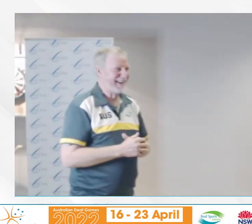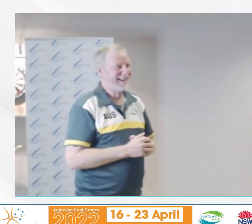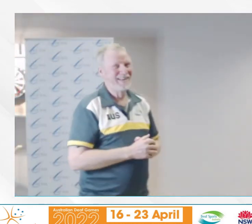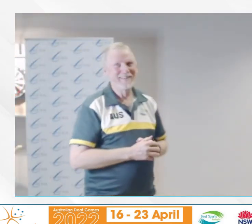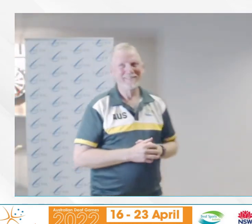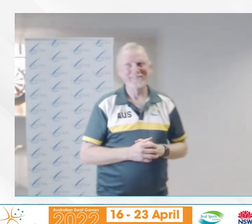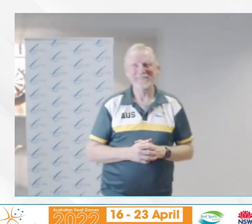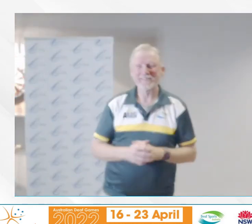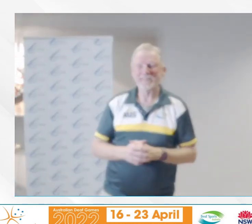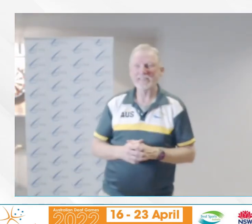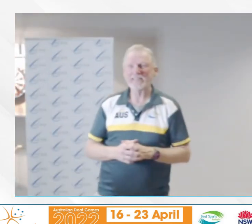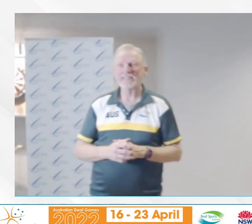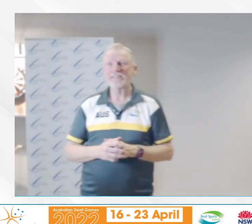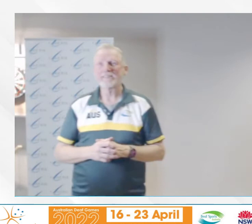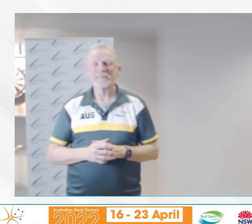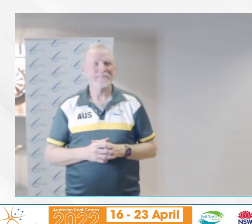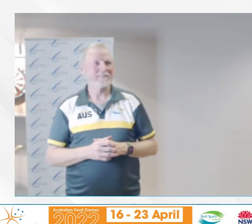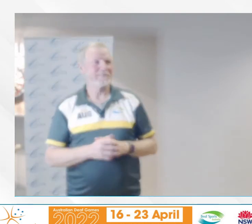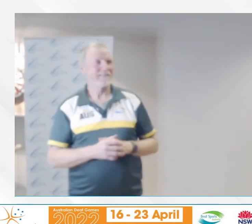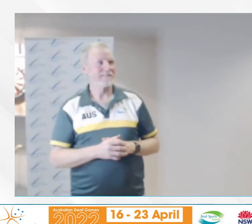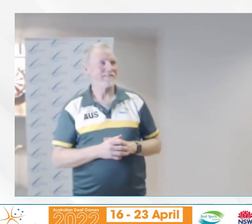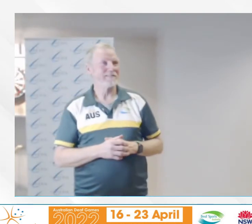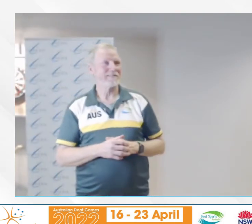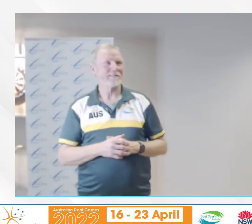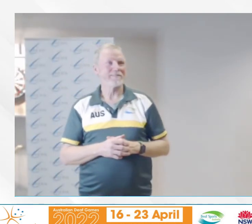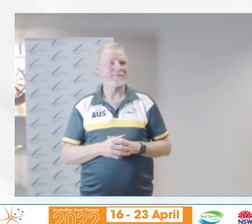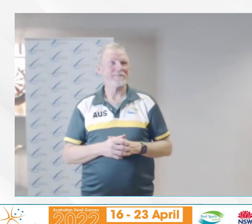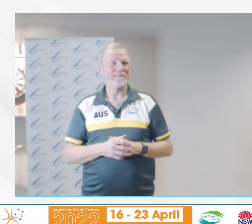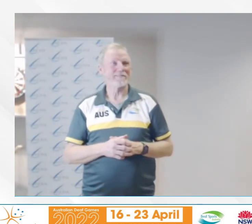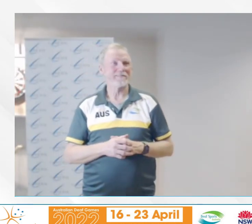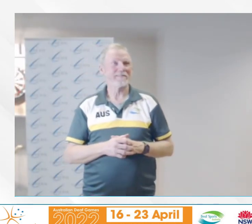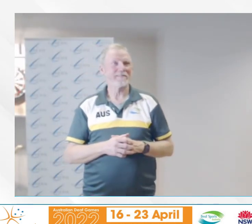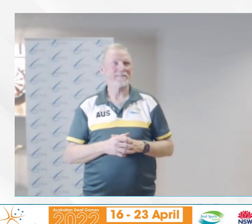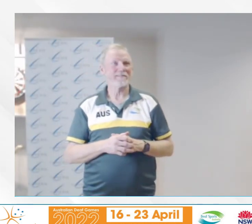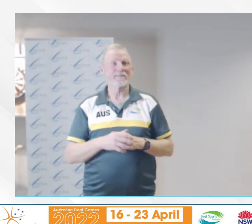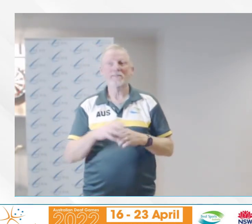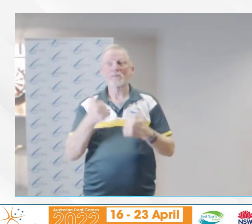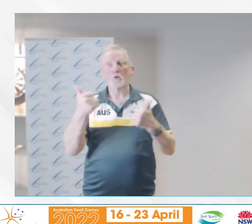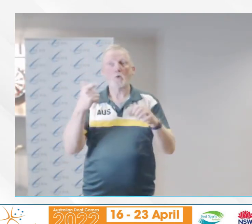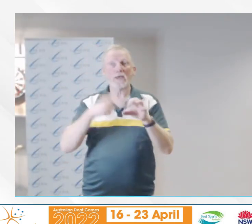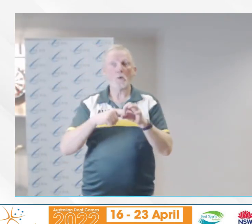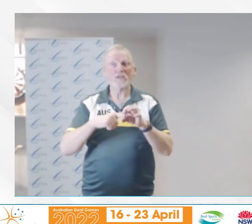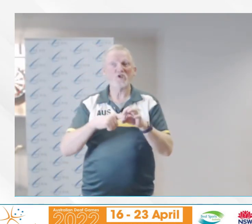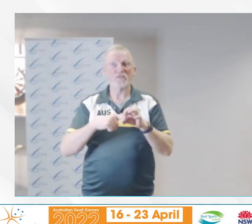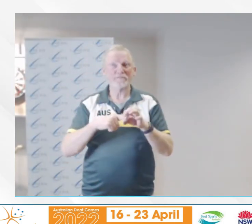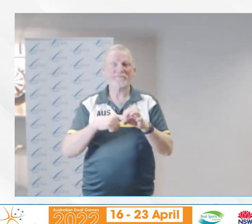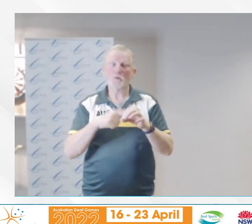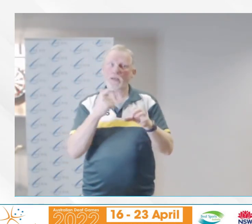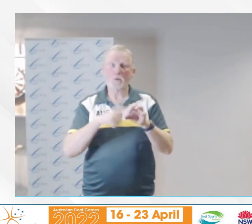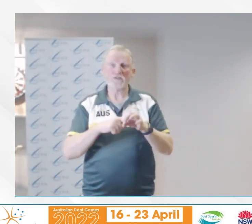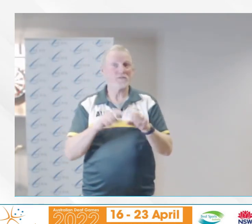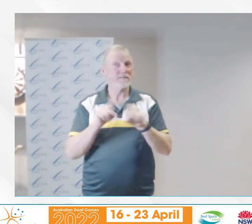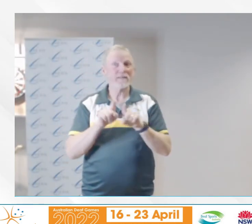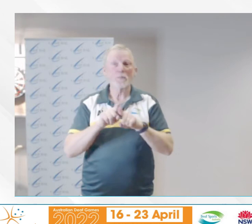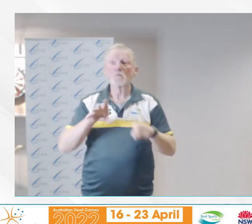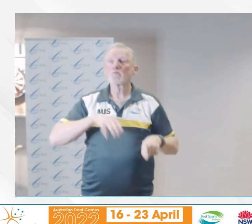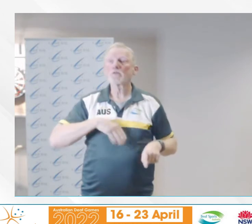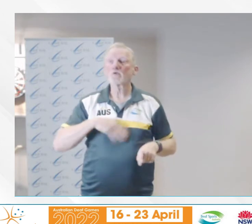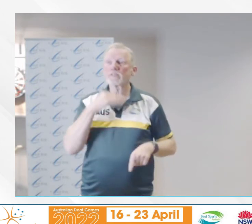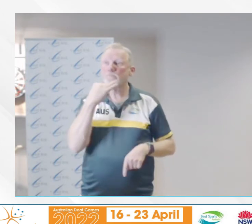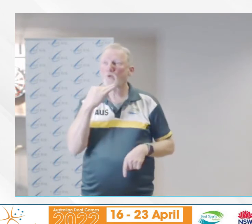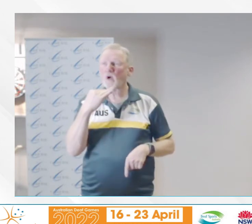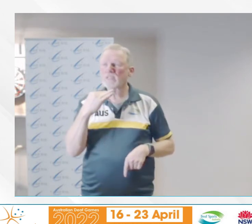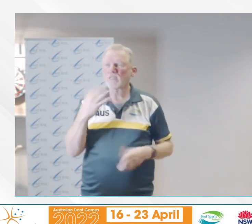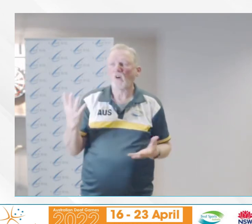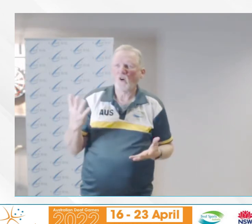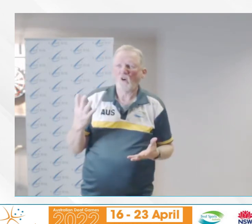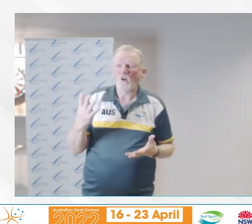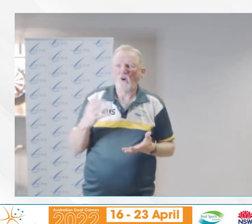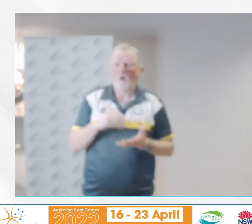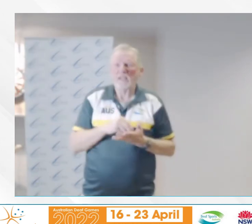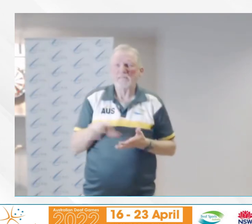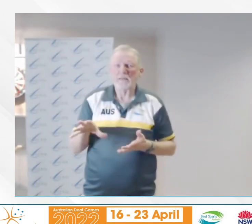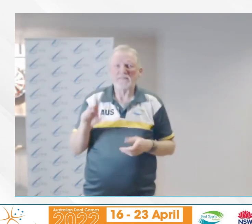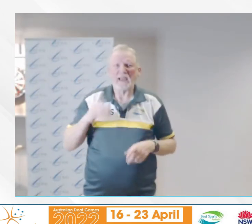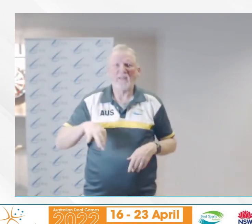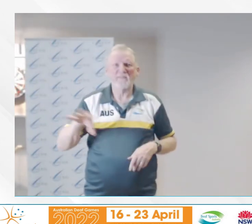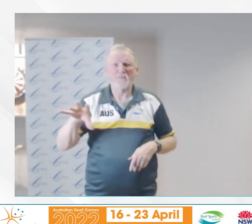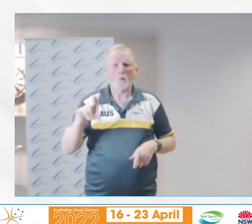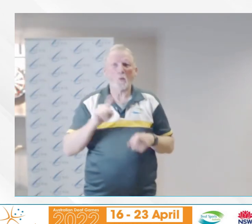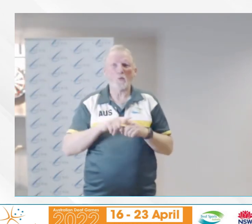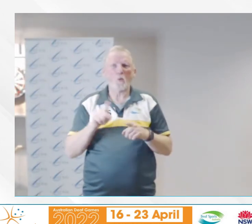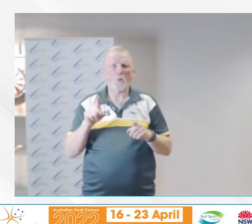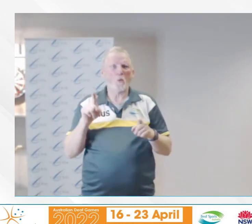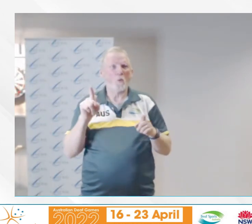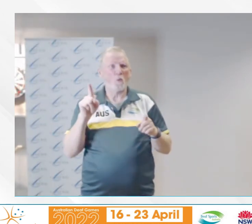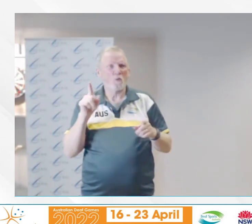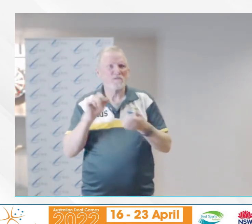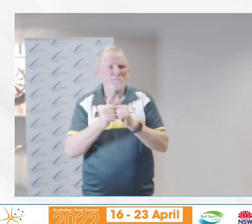question that's a very good question yeah a little bit um like the registration price not the